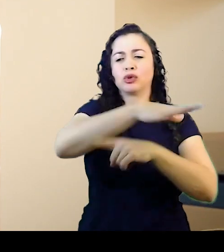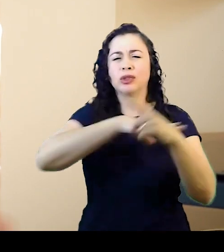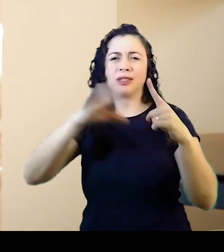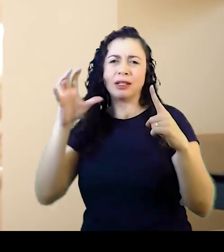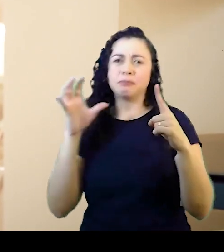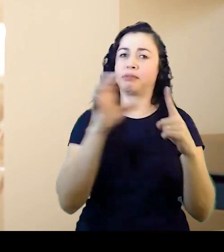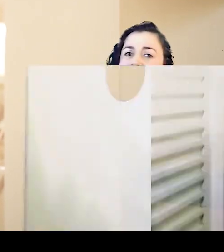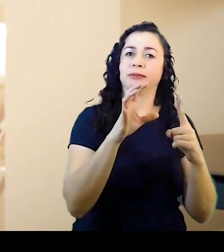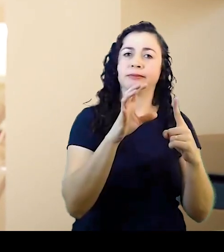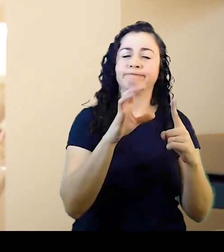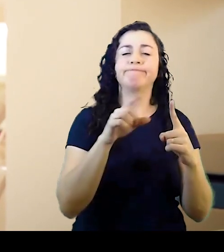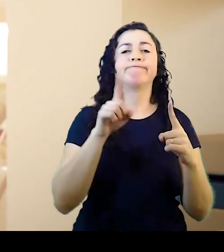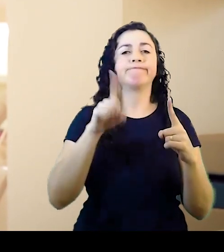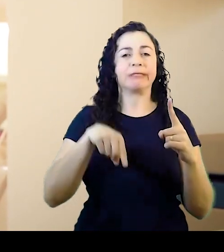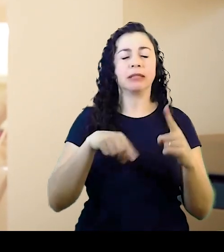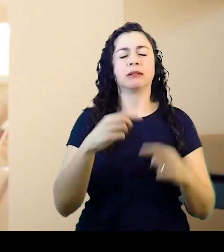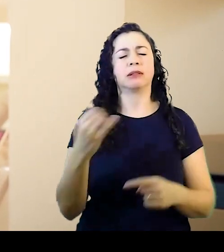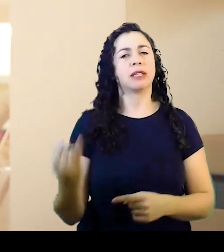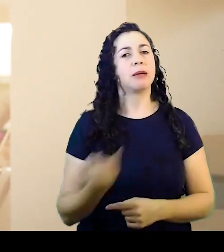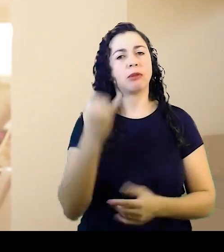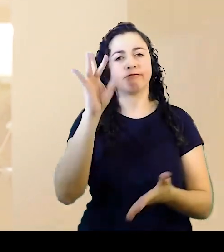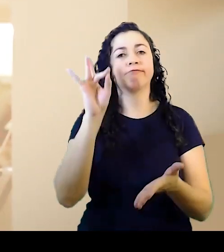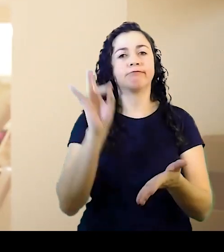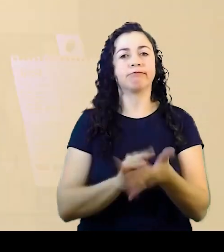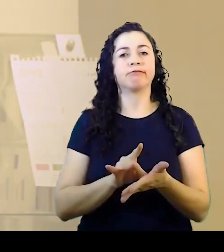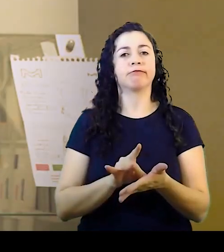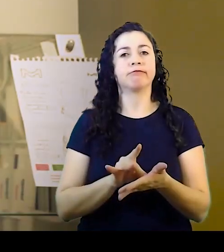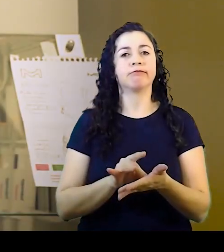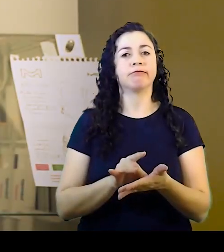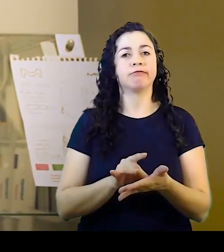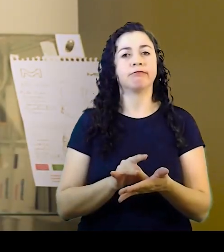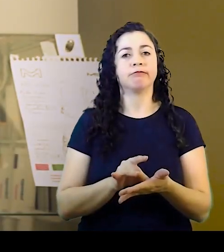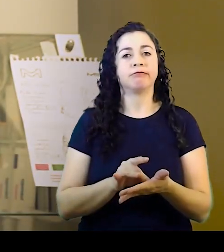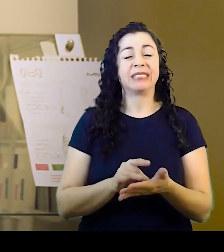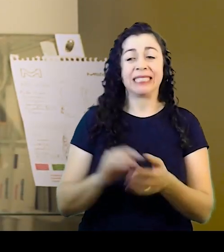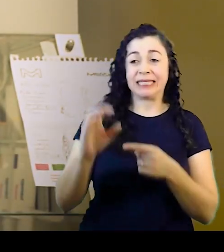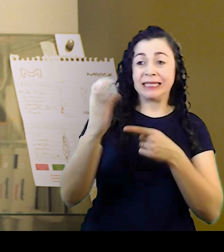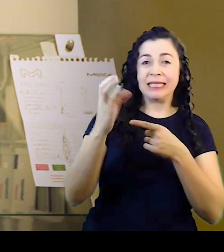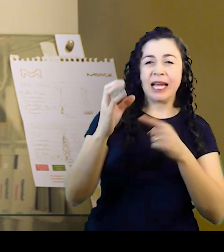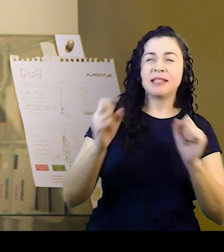the impact that the University has on society. In science there are no miracles.